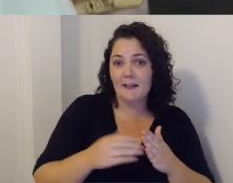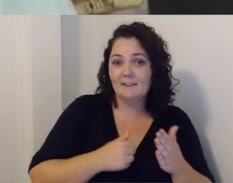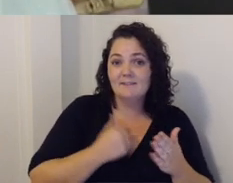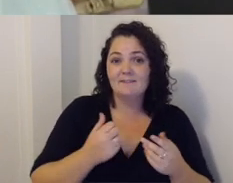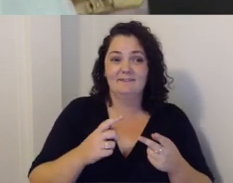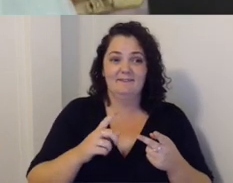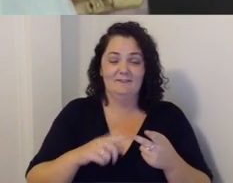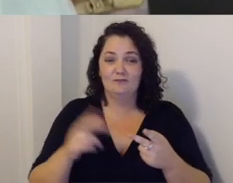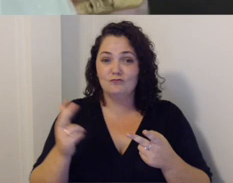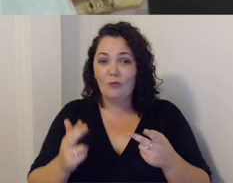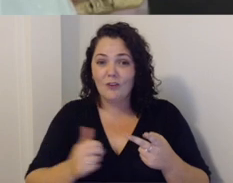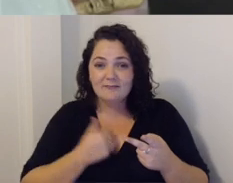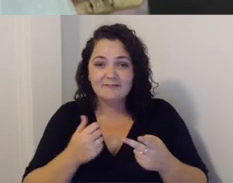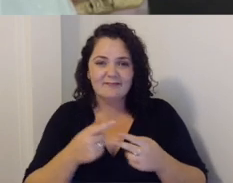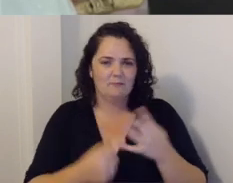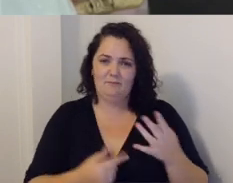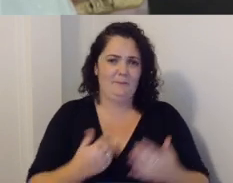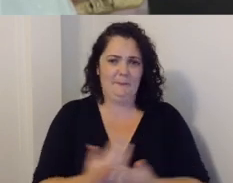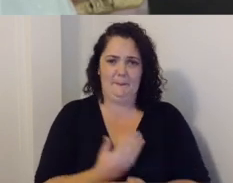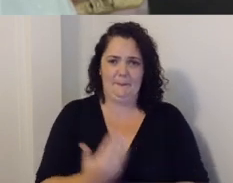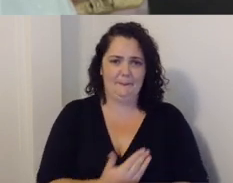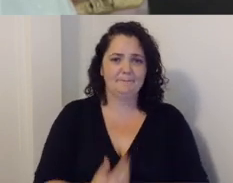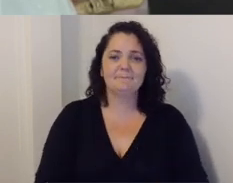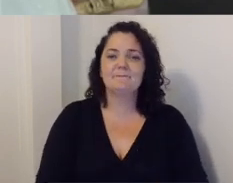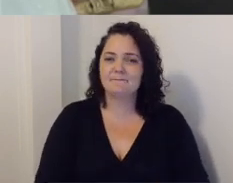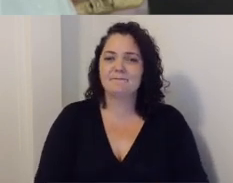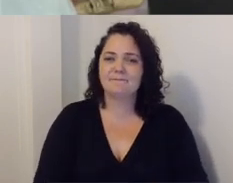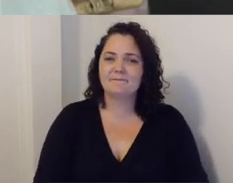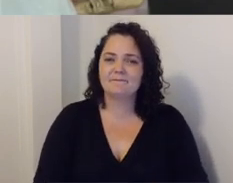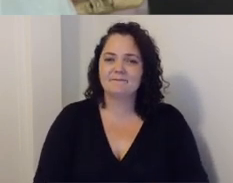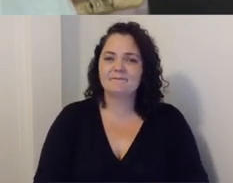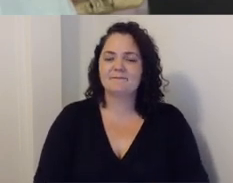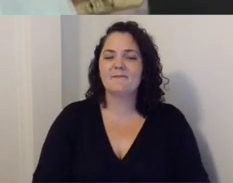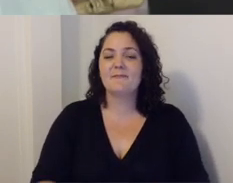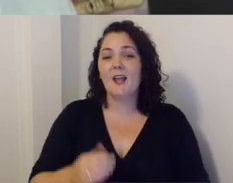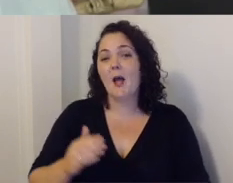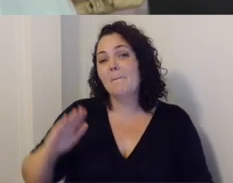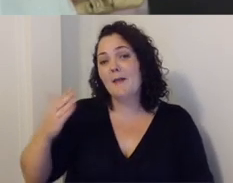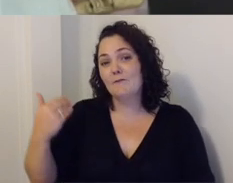are quite beautiful to use for this process too of rubbing back in. Artists used to use chamois